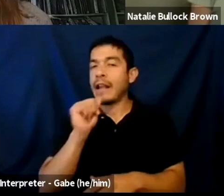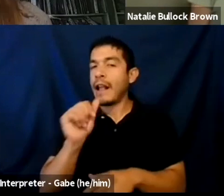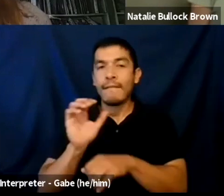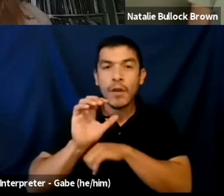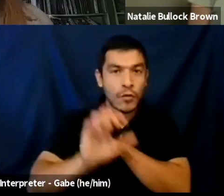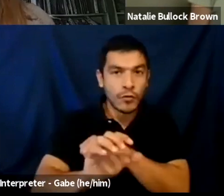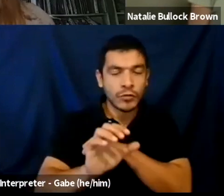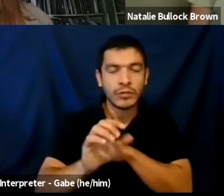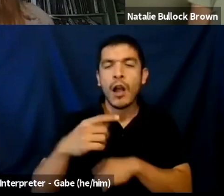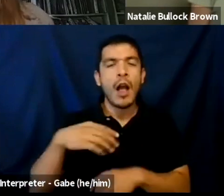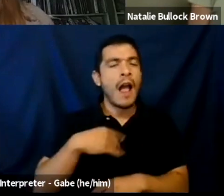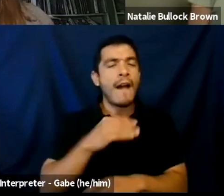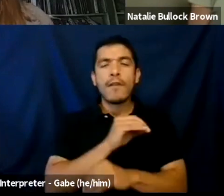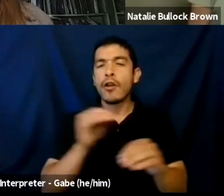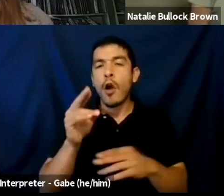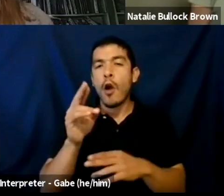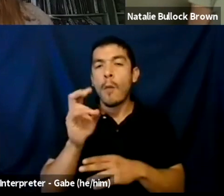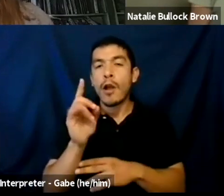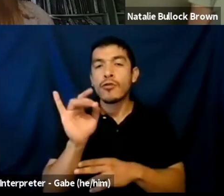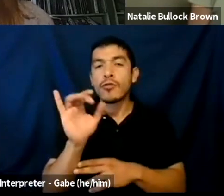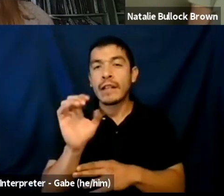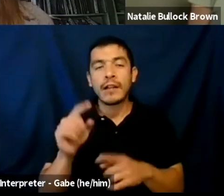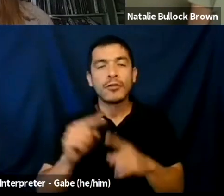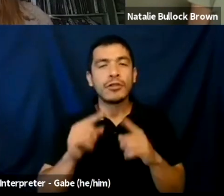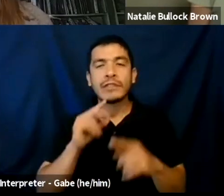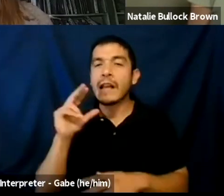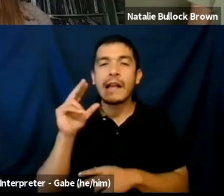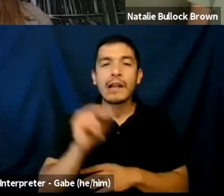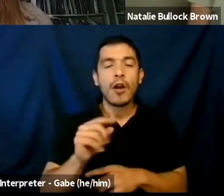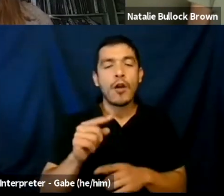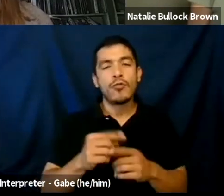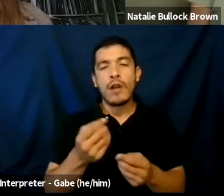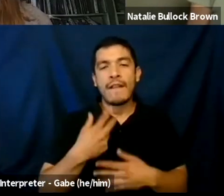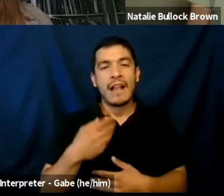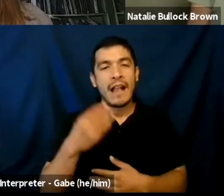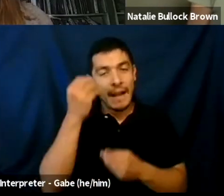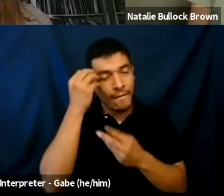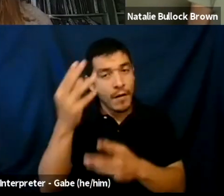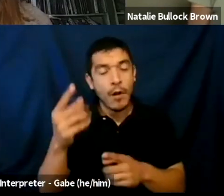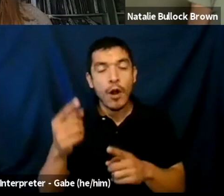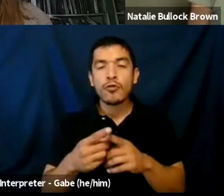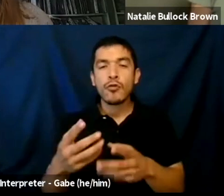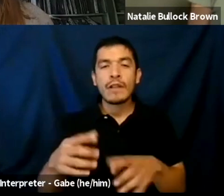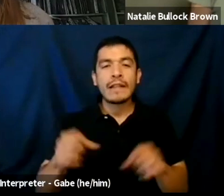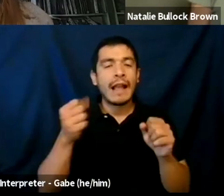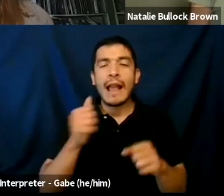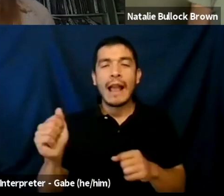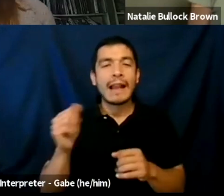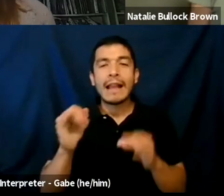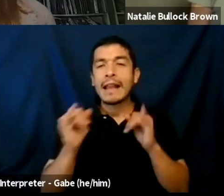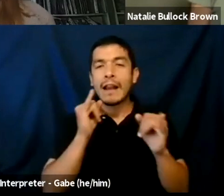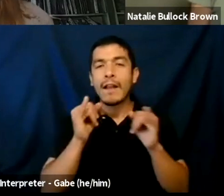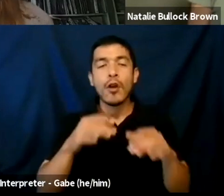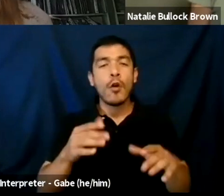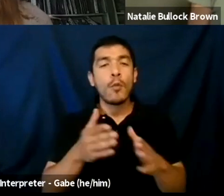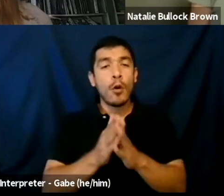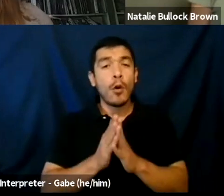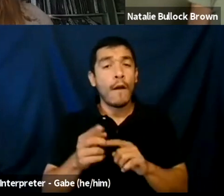There's no prejudice to saying no to telling us information, to taking an interview request from us. And then for us, informed consent